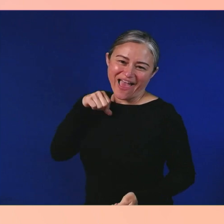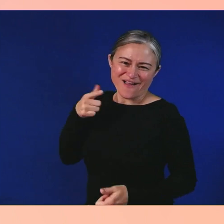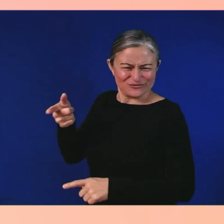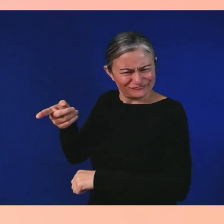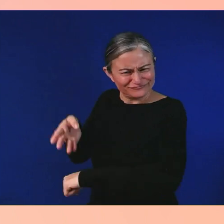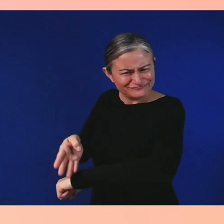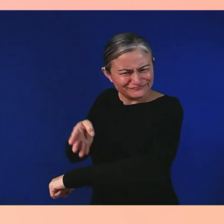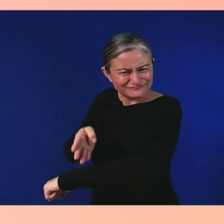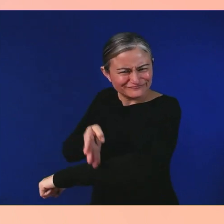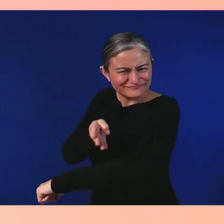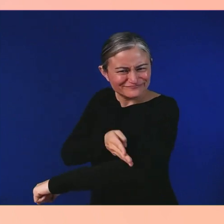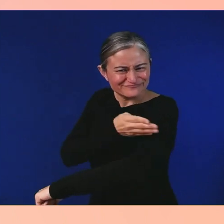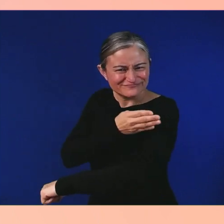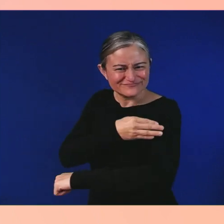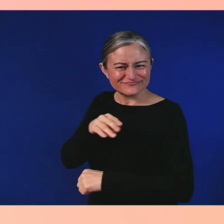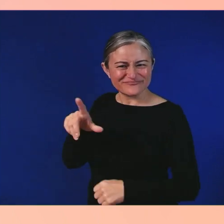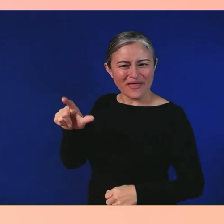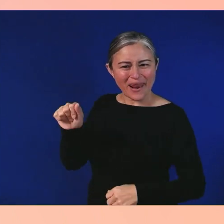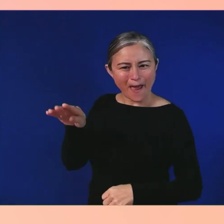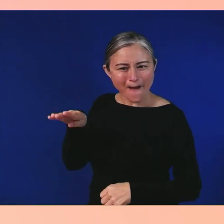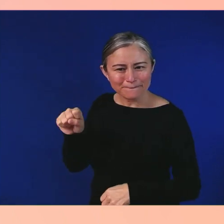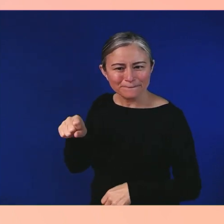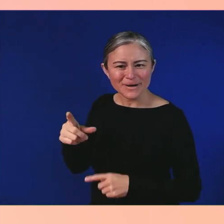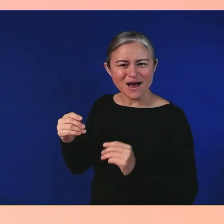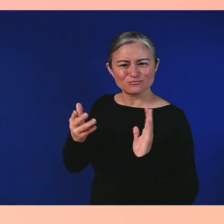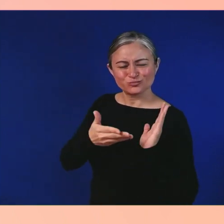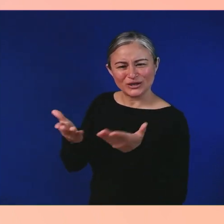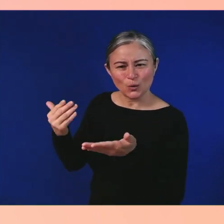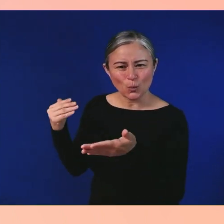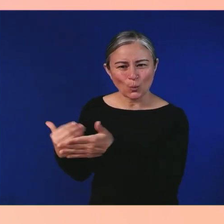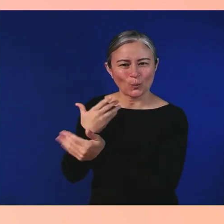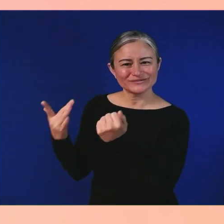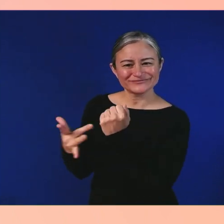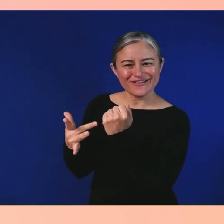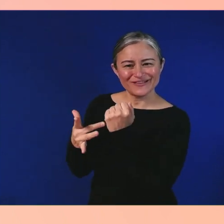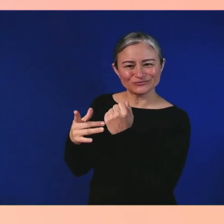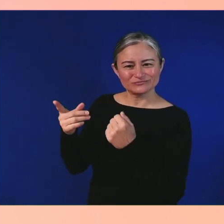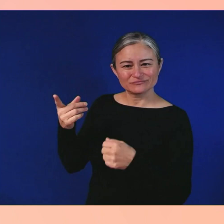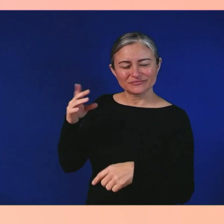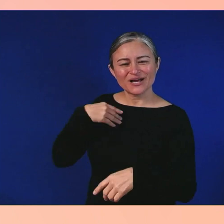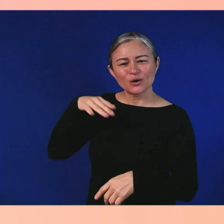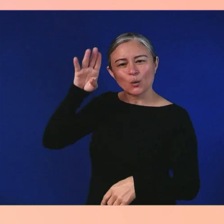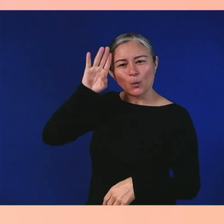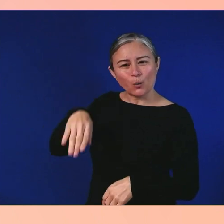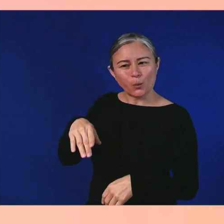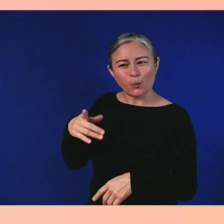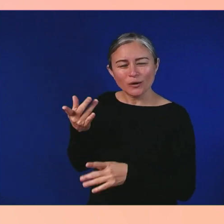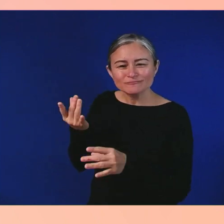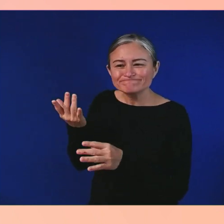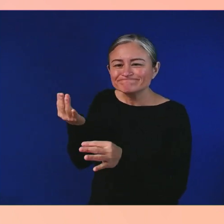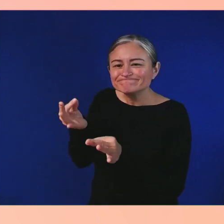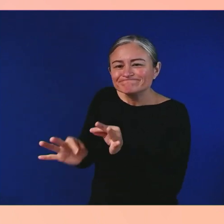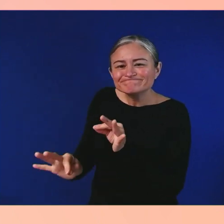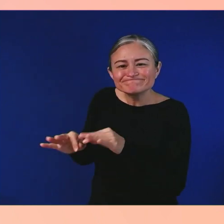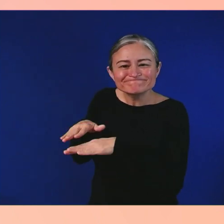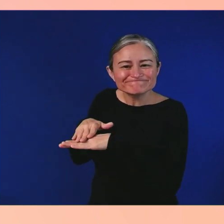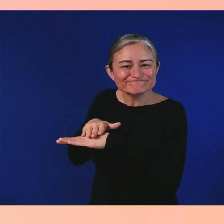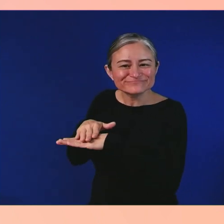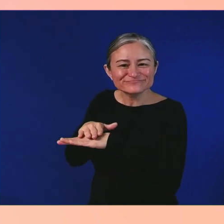But I know it's a drop in the ocean. I know you have a conference coming up that's really going to talk more about one. Give a nice plug for that one. Let me say this, we